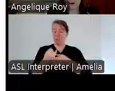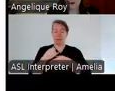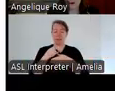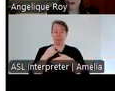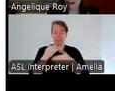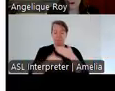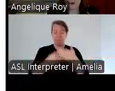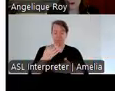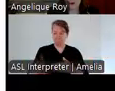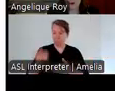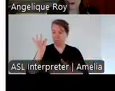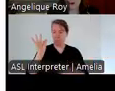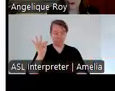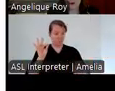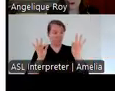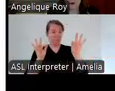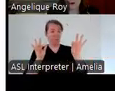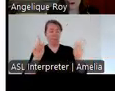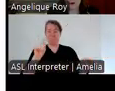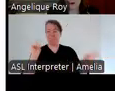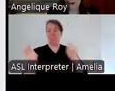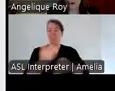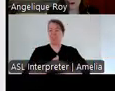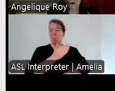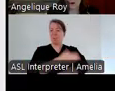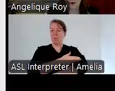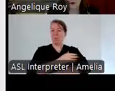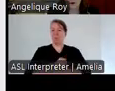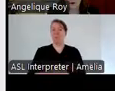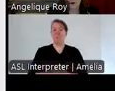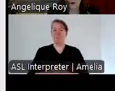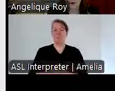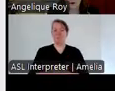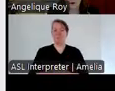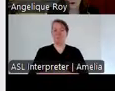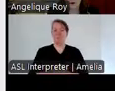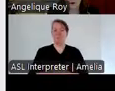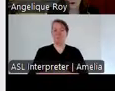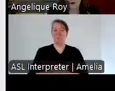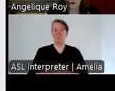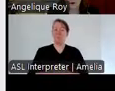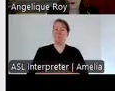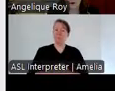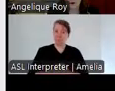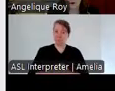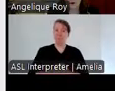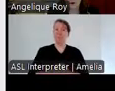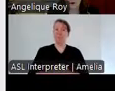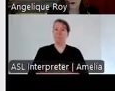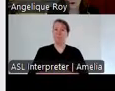the way and change for the better. okay, moving into the actual implementation.